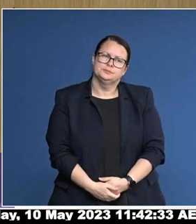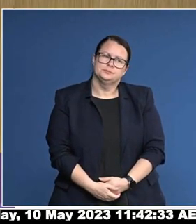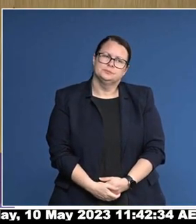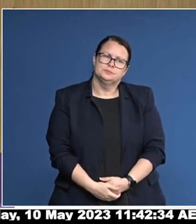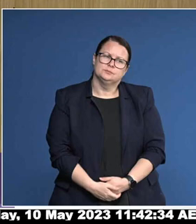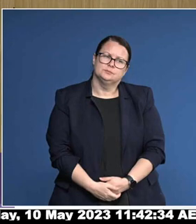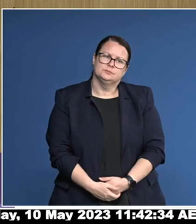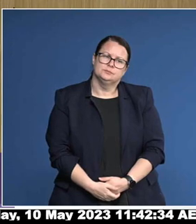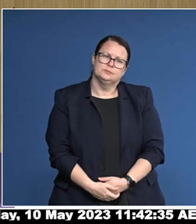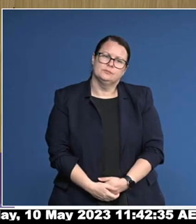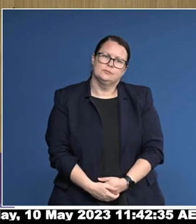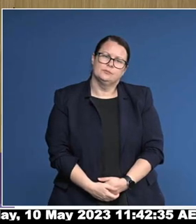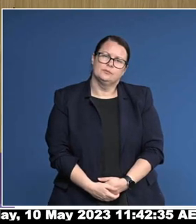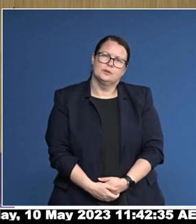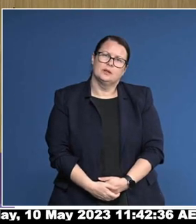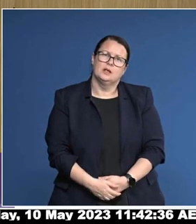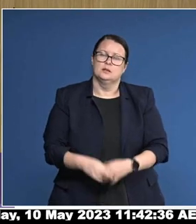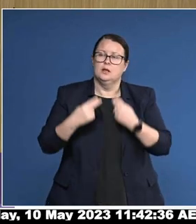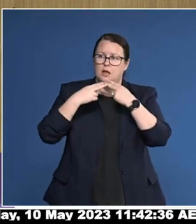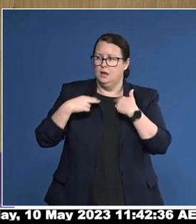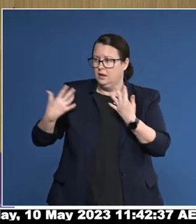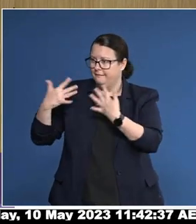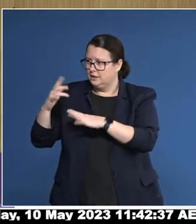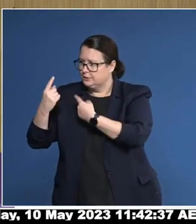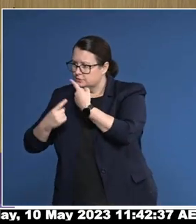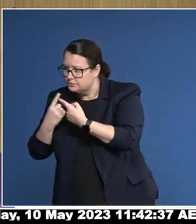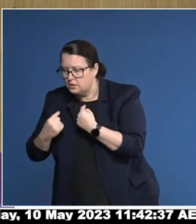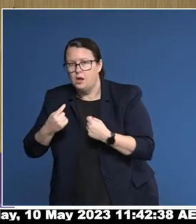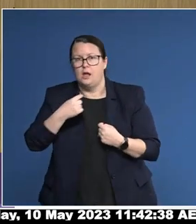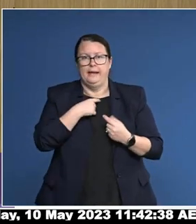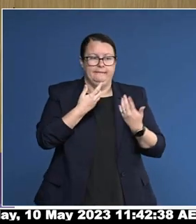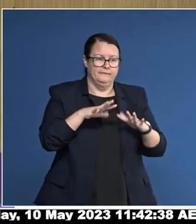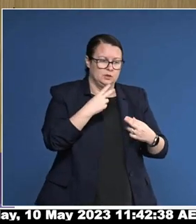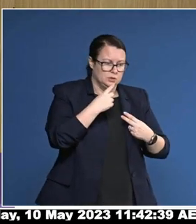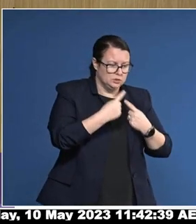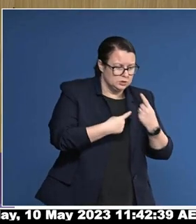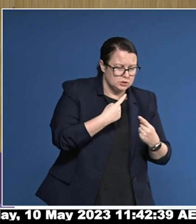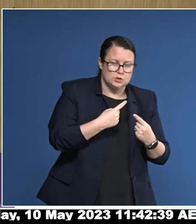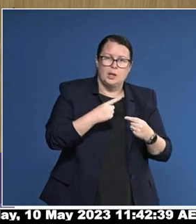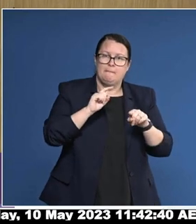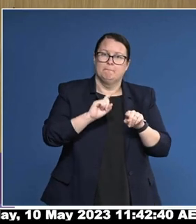and I've read out, that an ordinary person would look at those circumstances and see